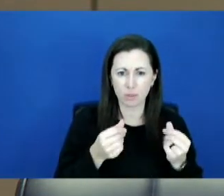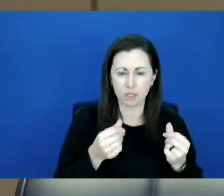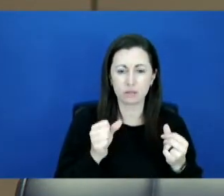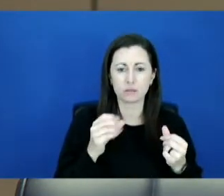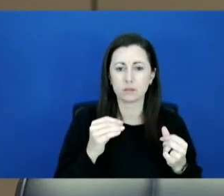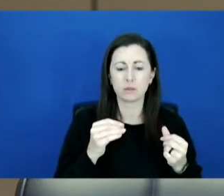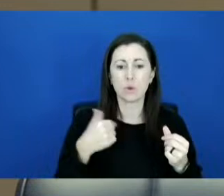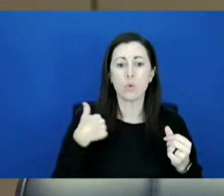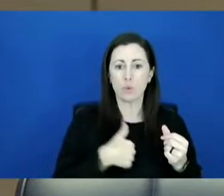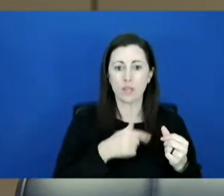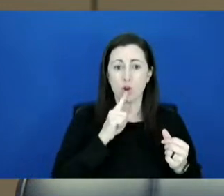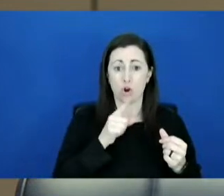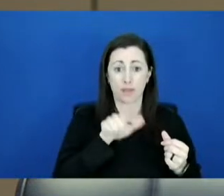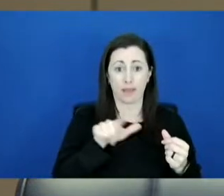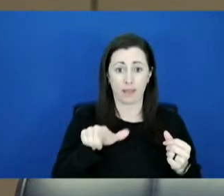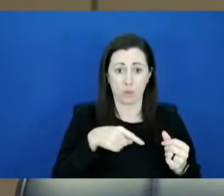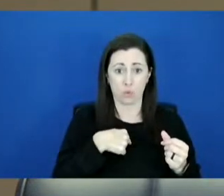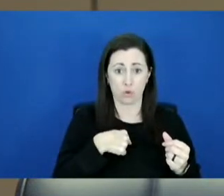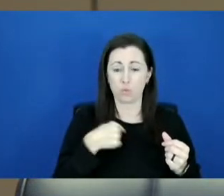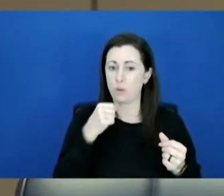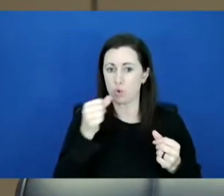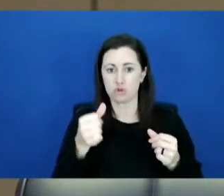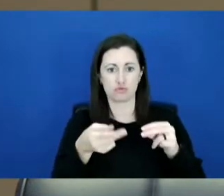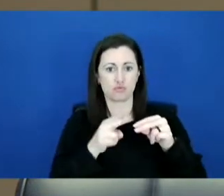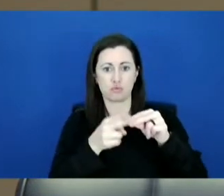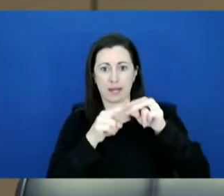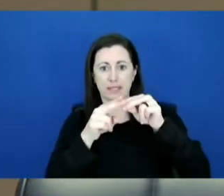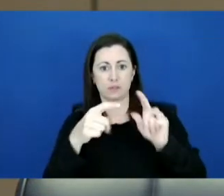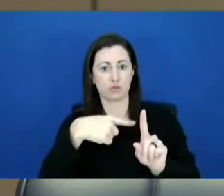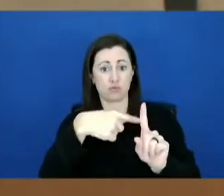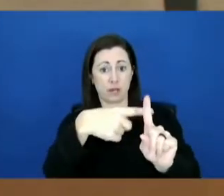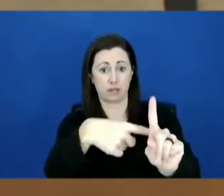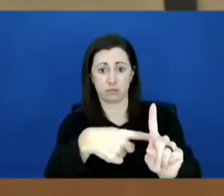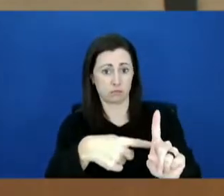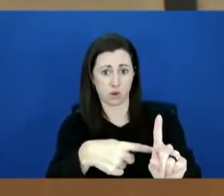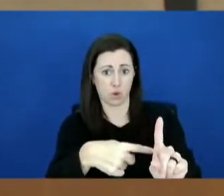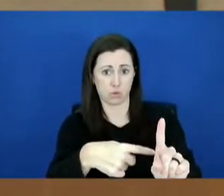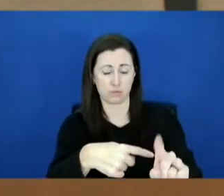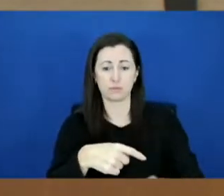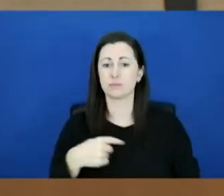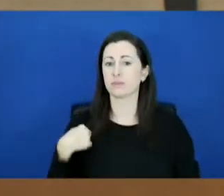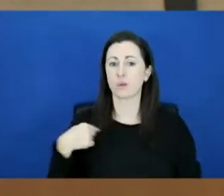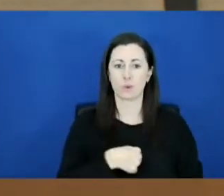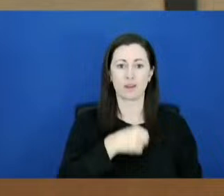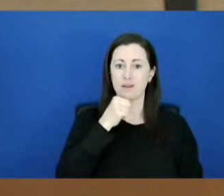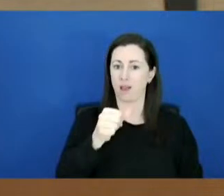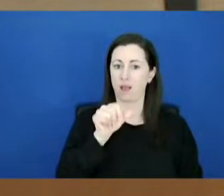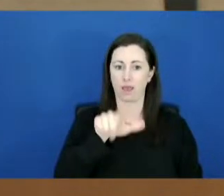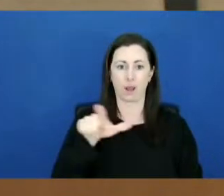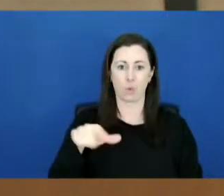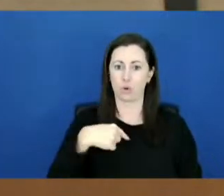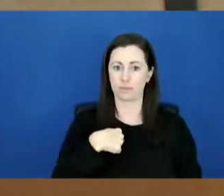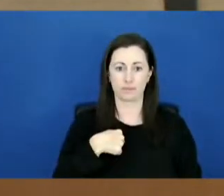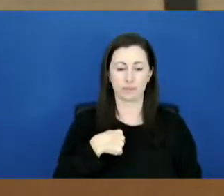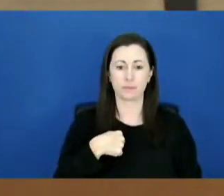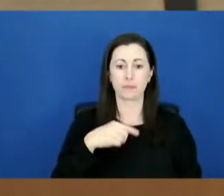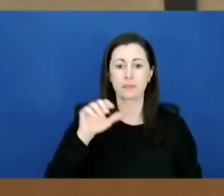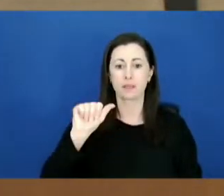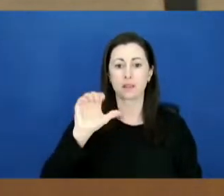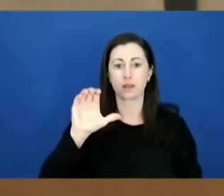THERE? * BEYOND THIS PROPERTY, THOUGH? SO WE WOULD BE THE LANDLORD, SO